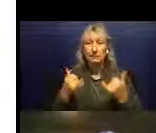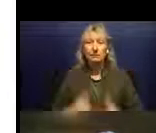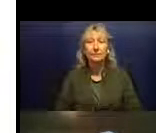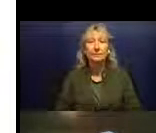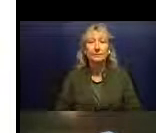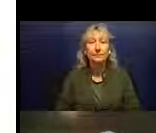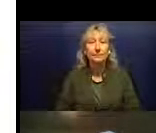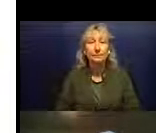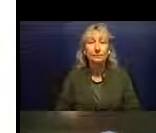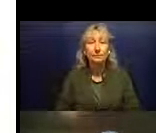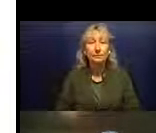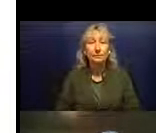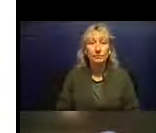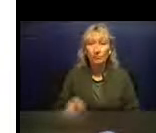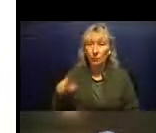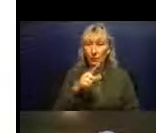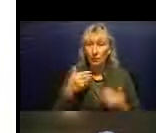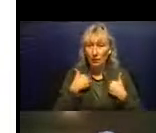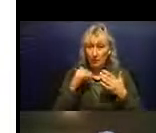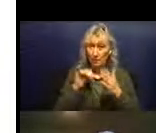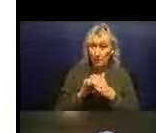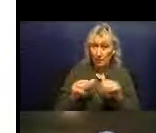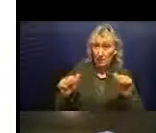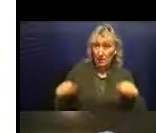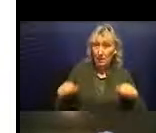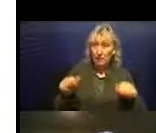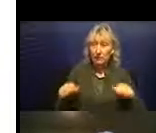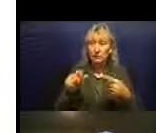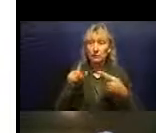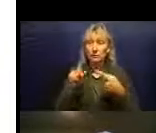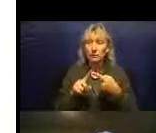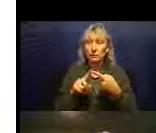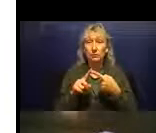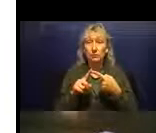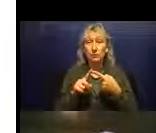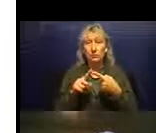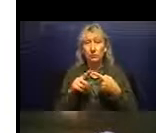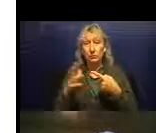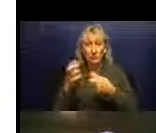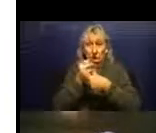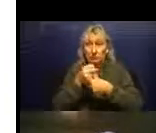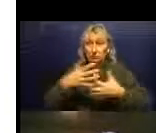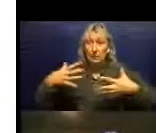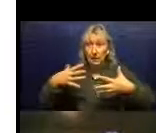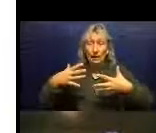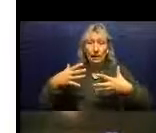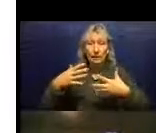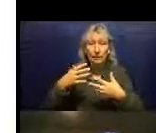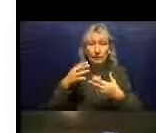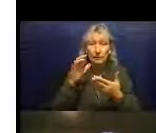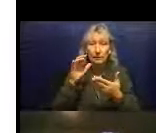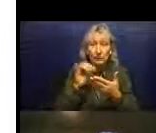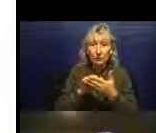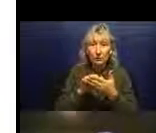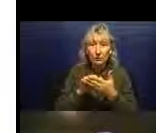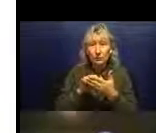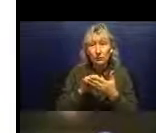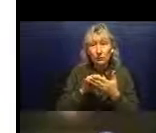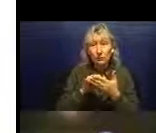And looking from section 2.3 point 2 now it's your you know, going into these 3 different things a little more in a little more detail.